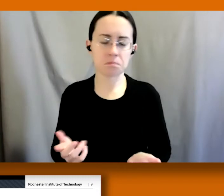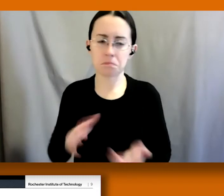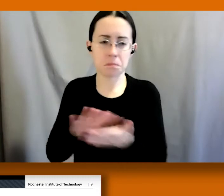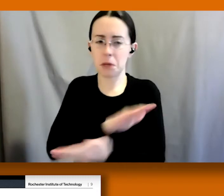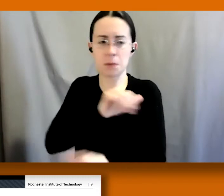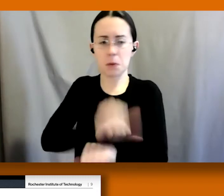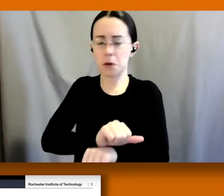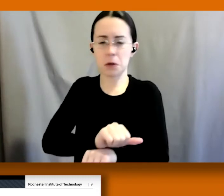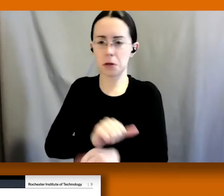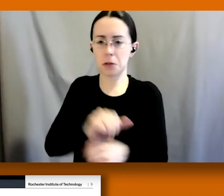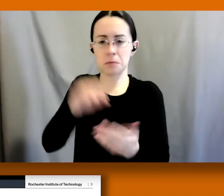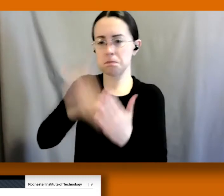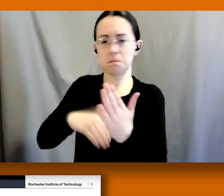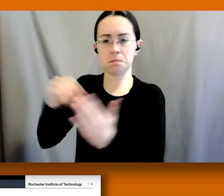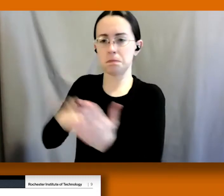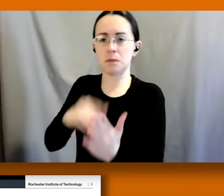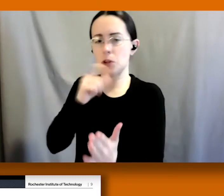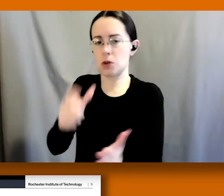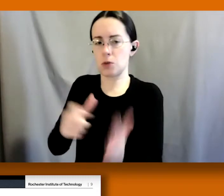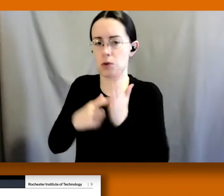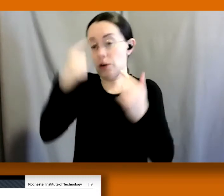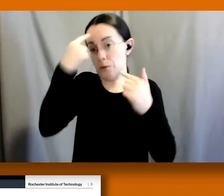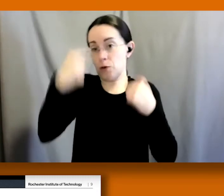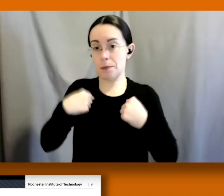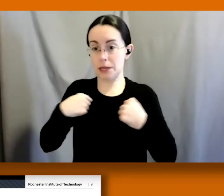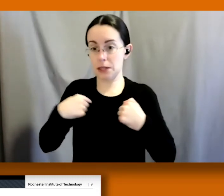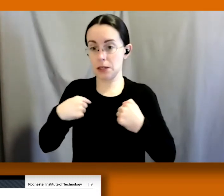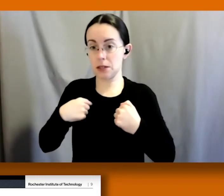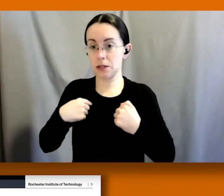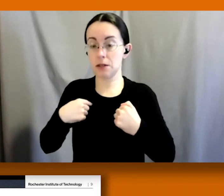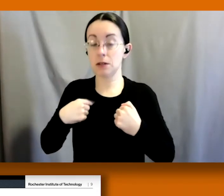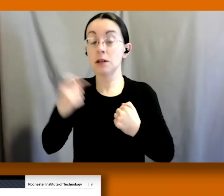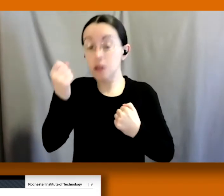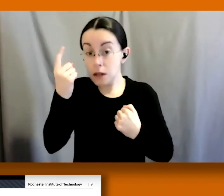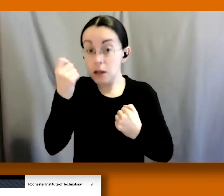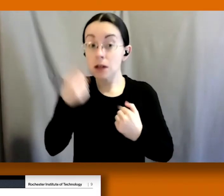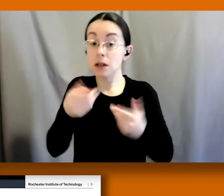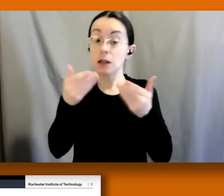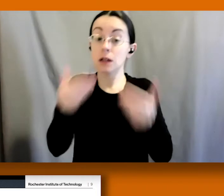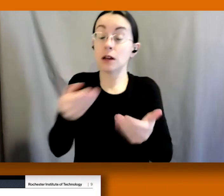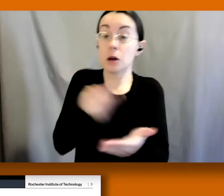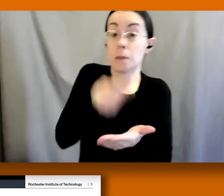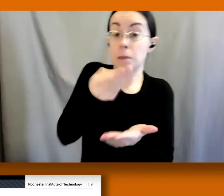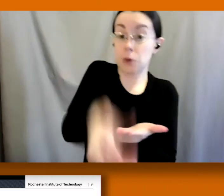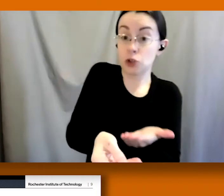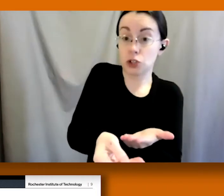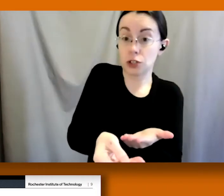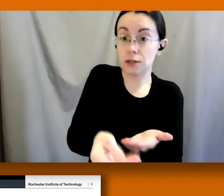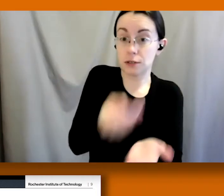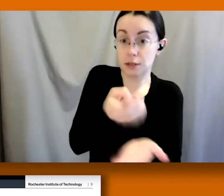um, but when you go to purchase the actual equipment once it's awarded,